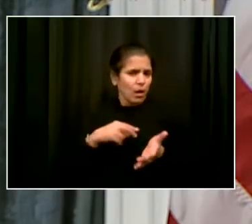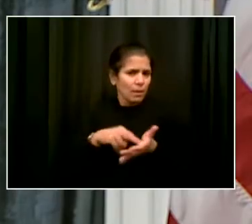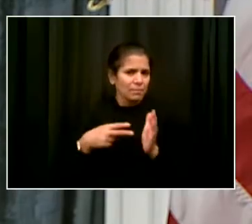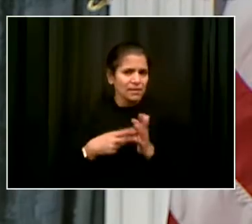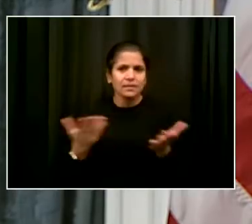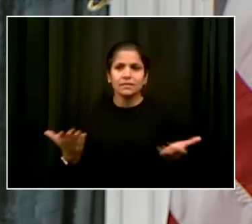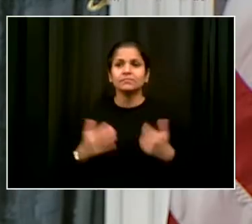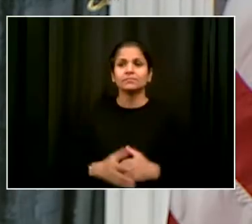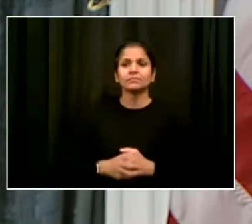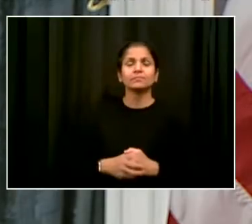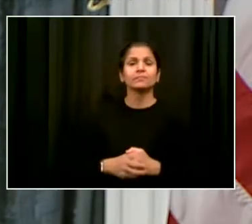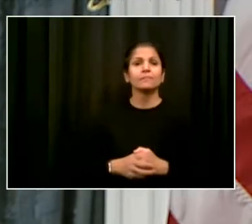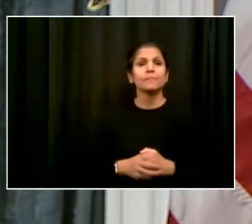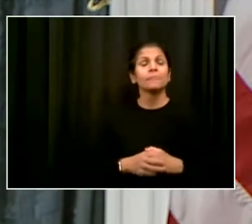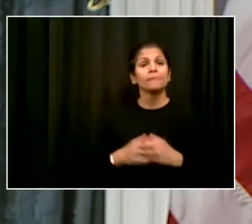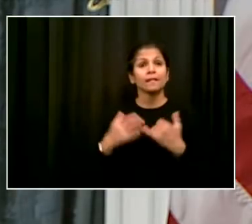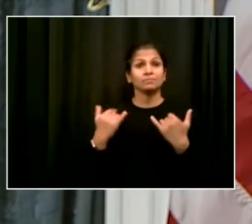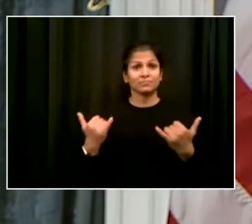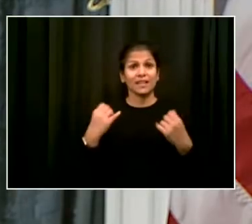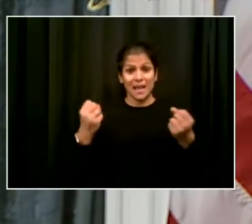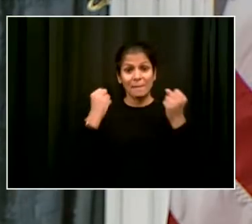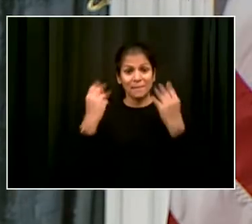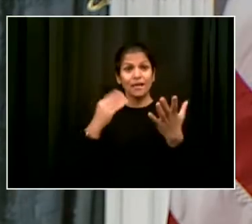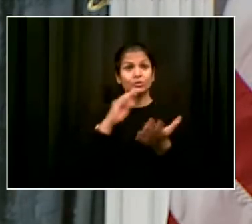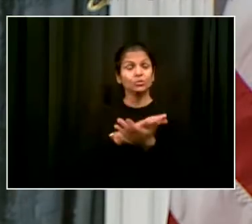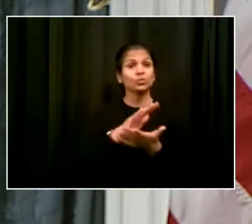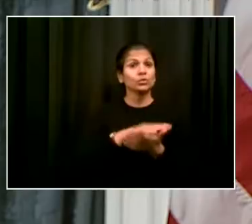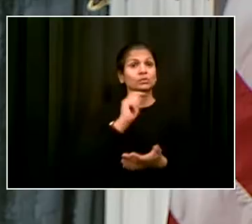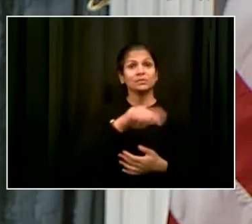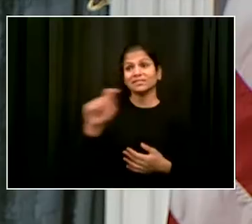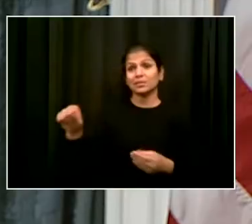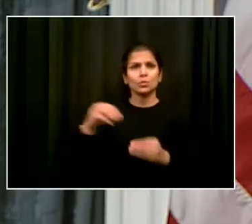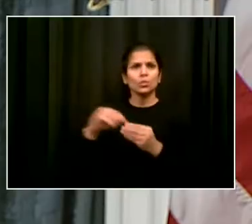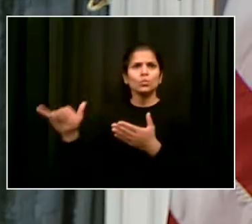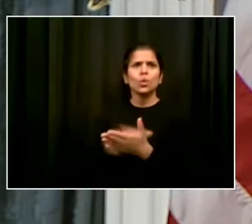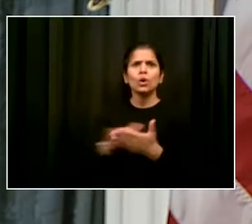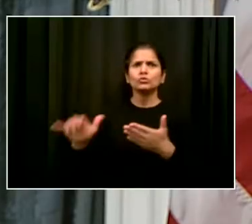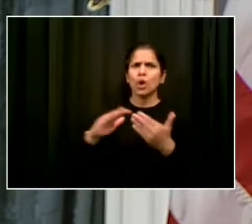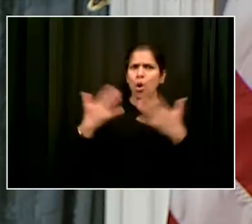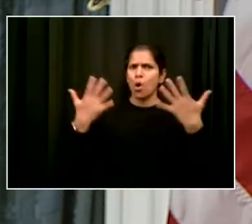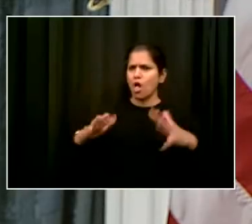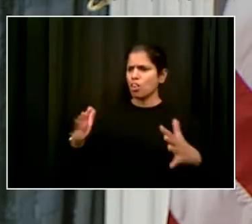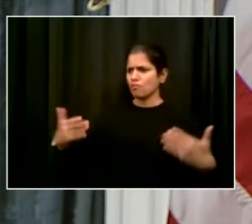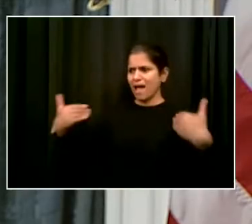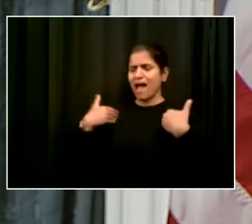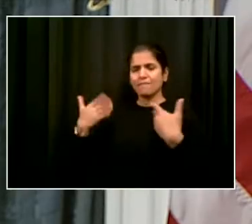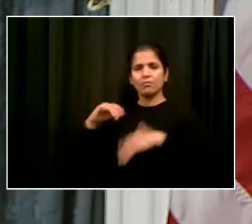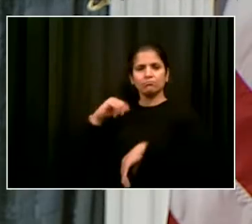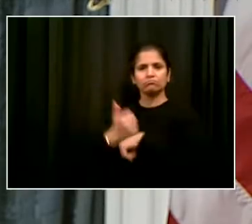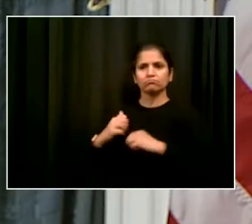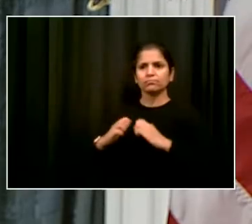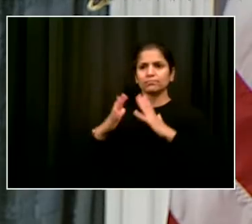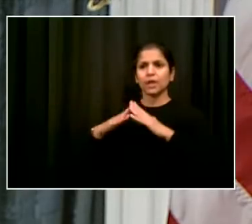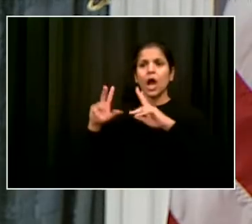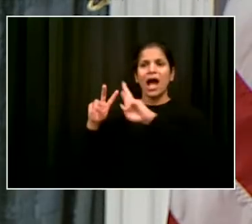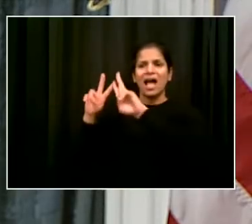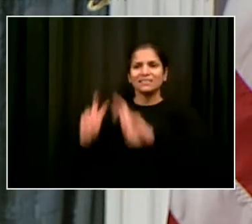ABLE TO GET THEM BACK ON TRACK OR THATAT HE'S ALREADY ON TRACK, HOW DO WE ACCELERATE THEM EVEN FURTHER. THUS A A WE'RE TALKING AABOUTT. WE KNOW THAT